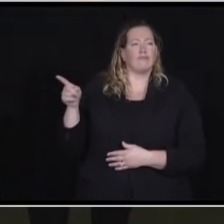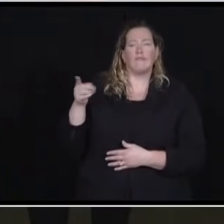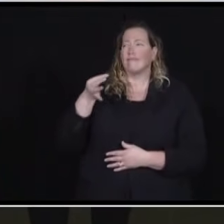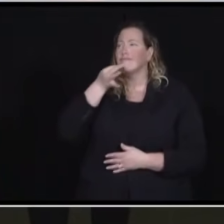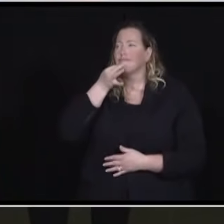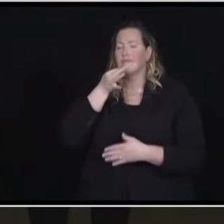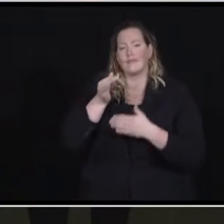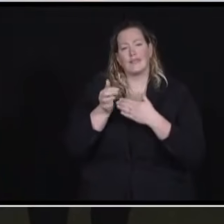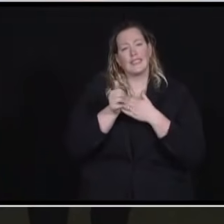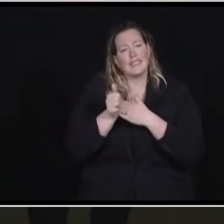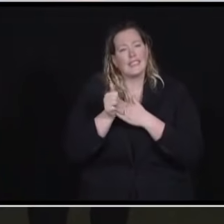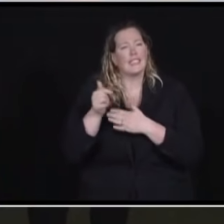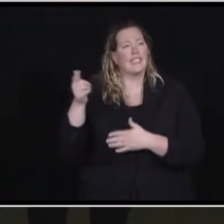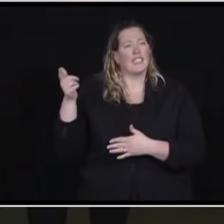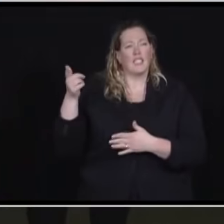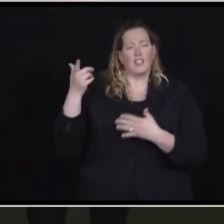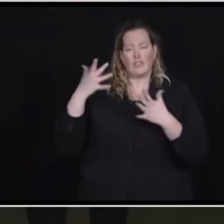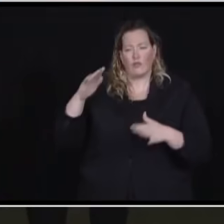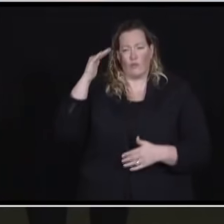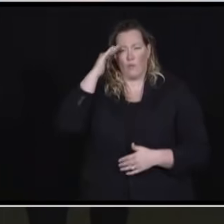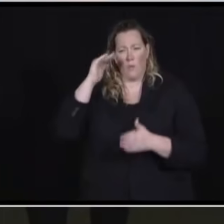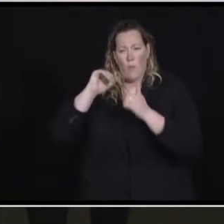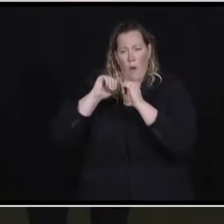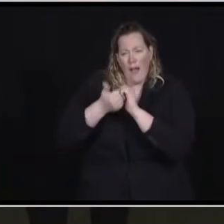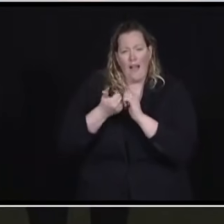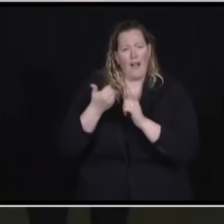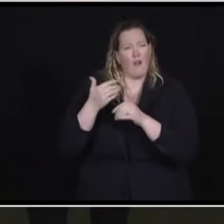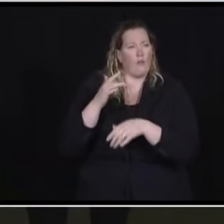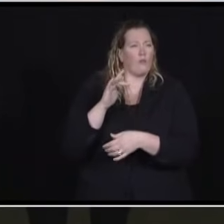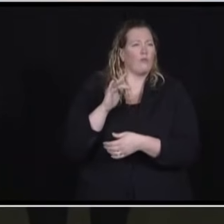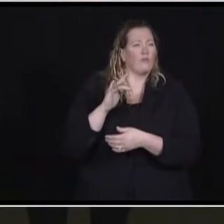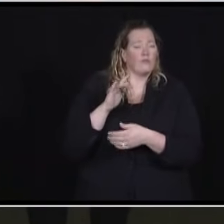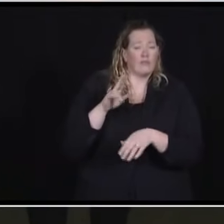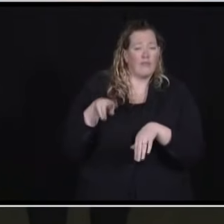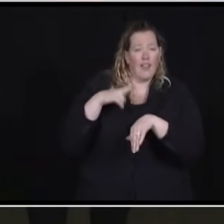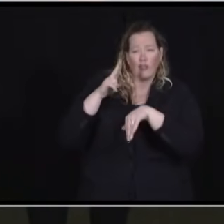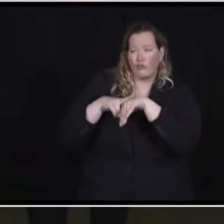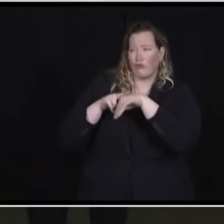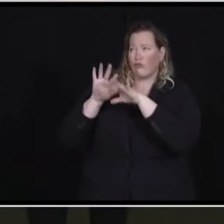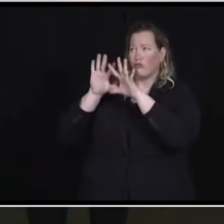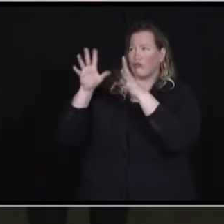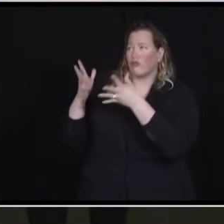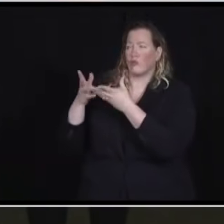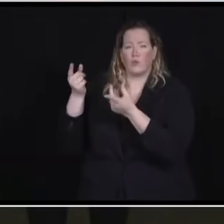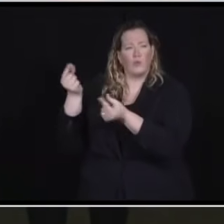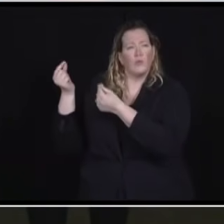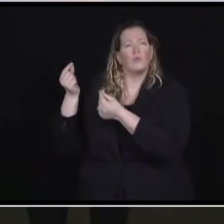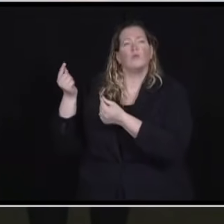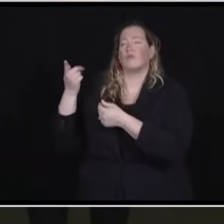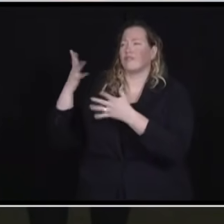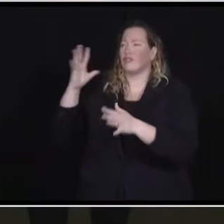We need military precision and general Hilliard, he will bring the same expertise, the same discipline leadership to this